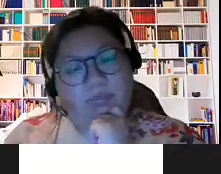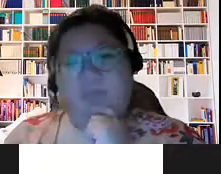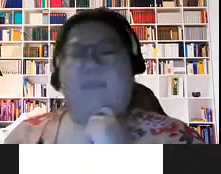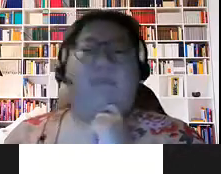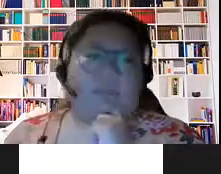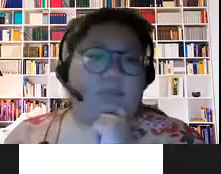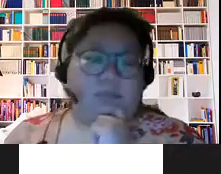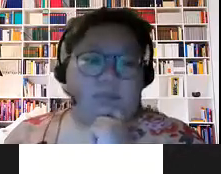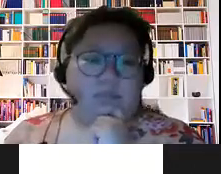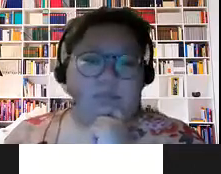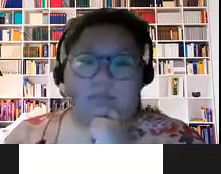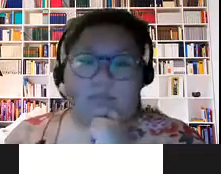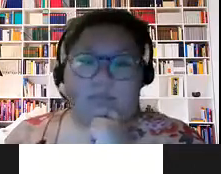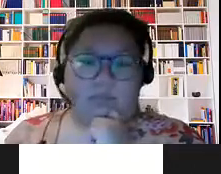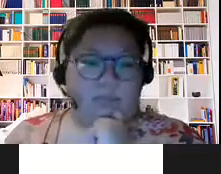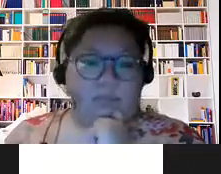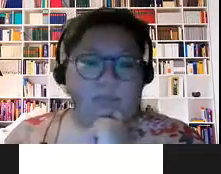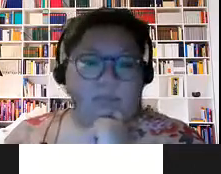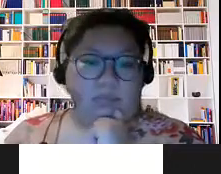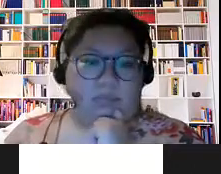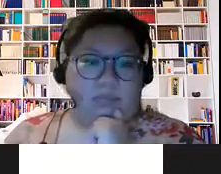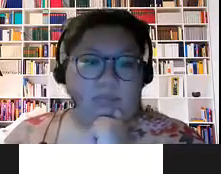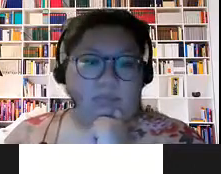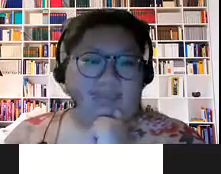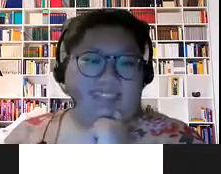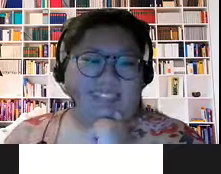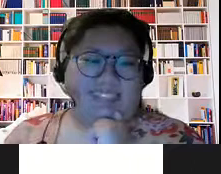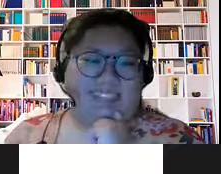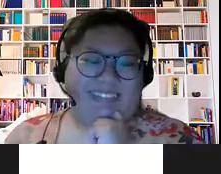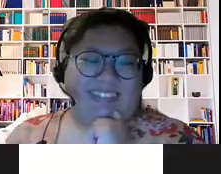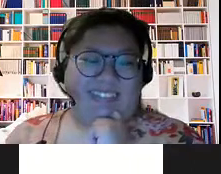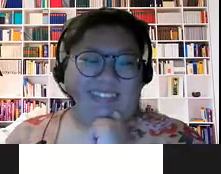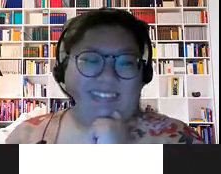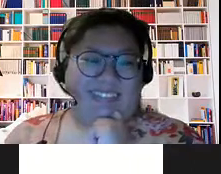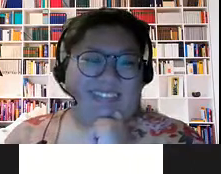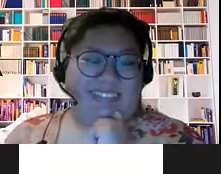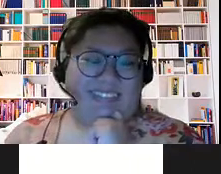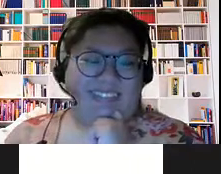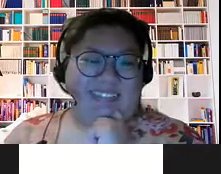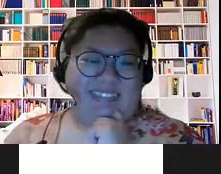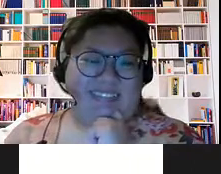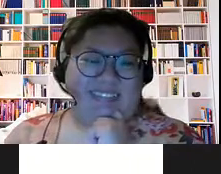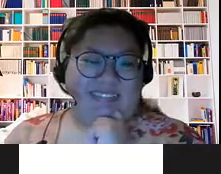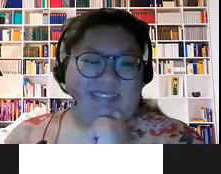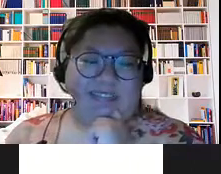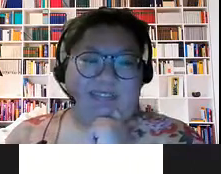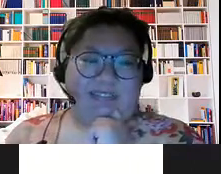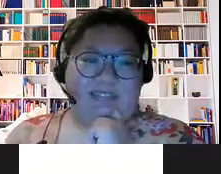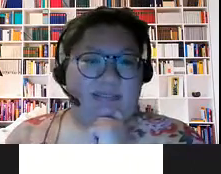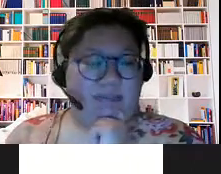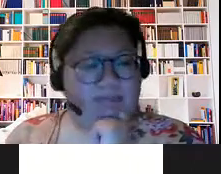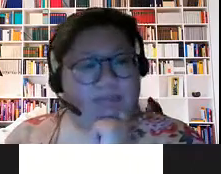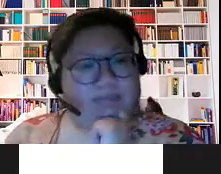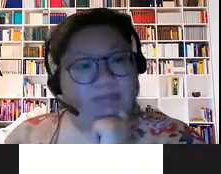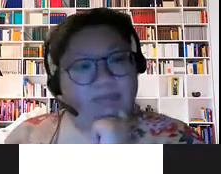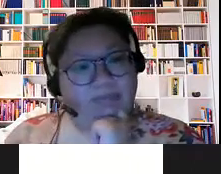so yeah i think this is the this is what i wanted to open up in this discussion and how um